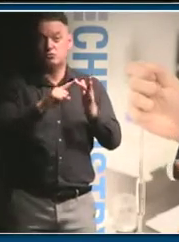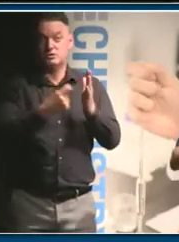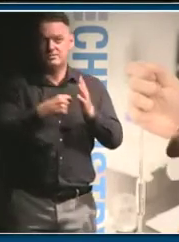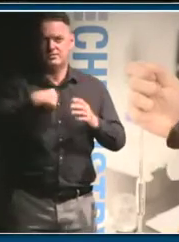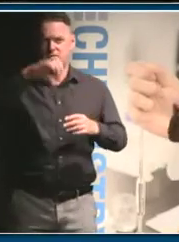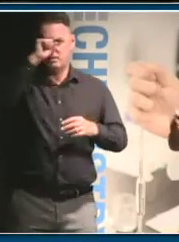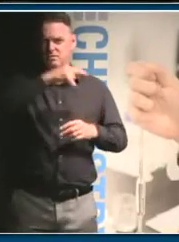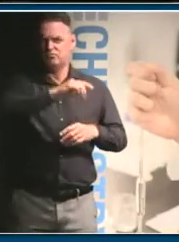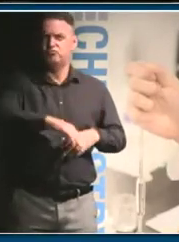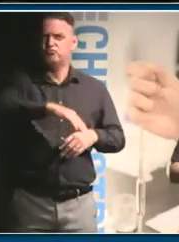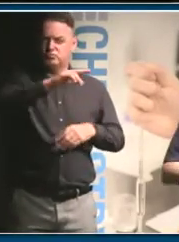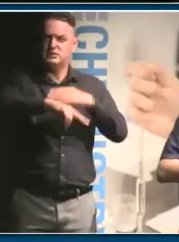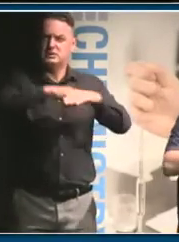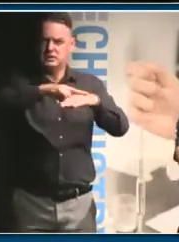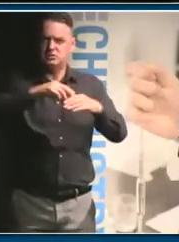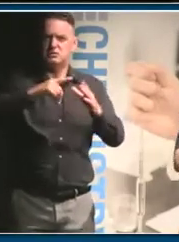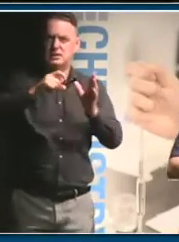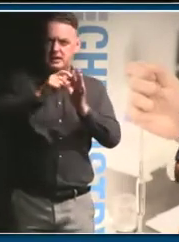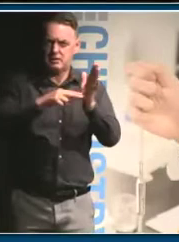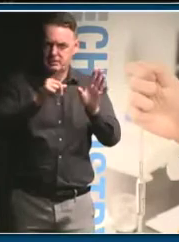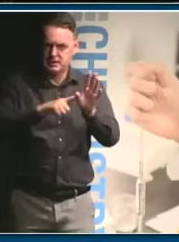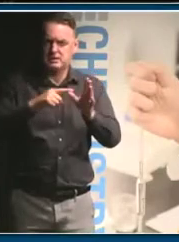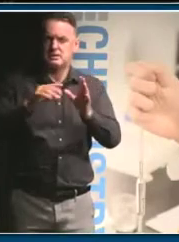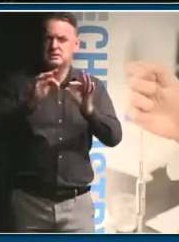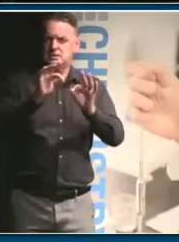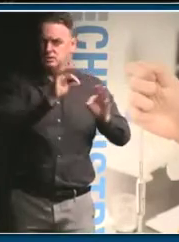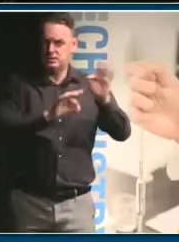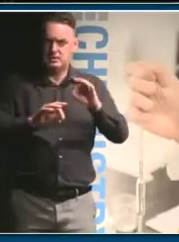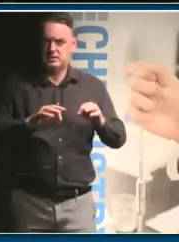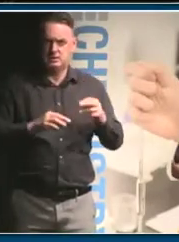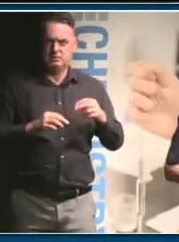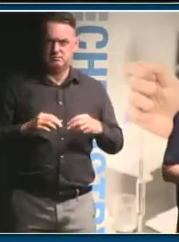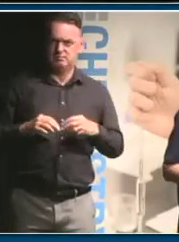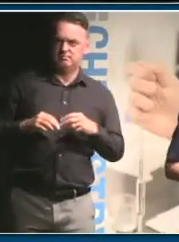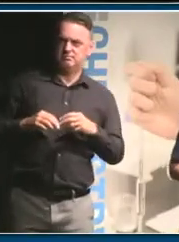I remember at the national academy of sciences…” I’m thinking he's a stalker. He goes “Let's have